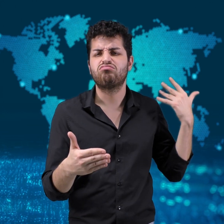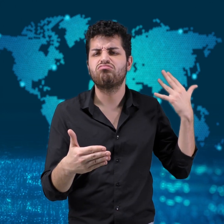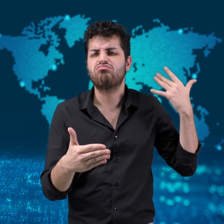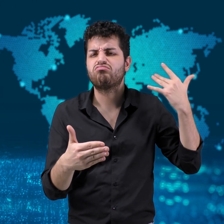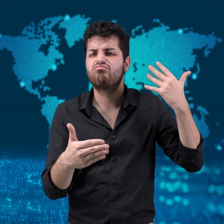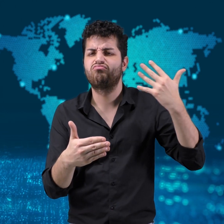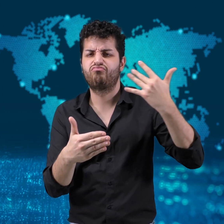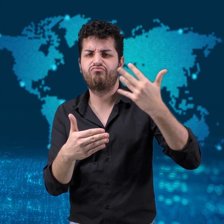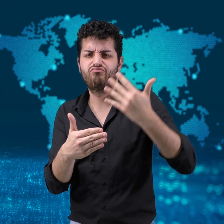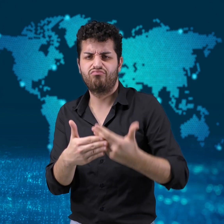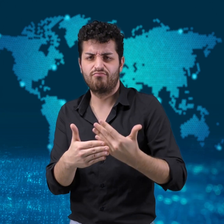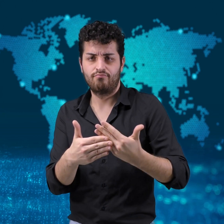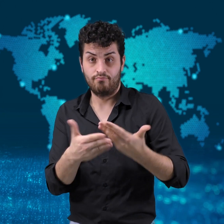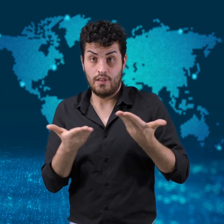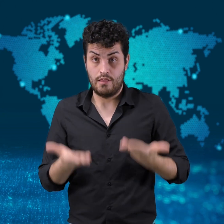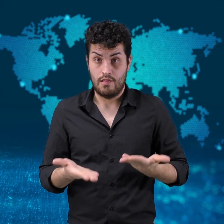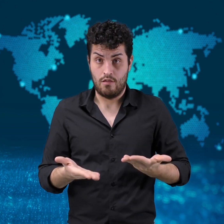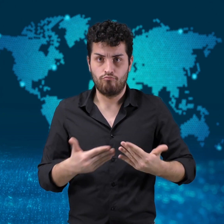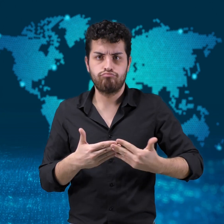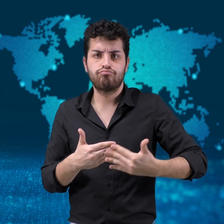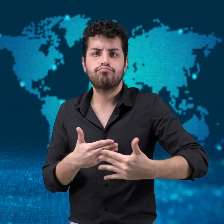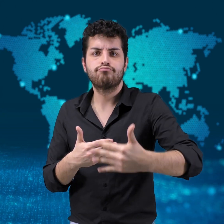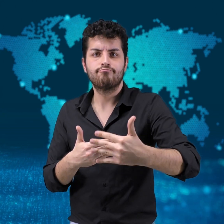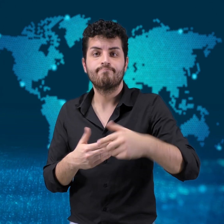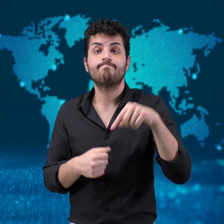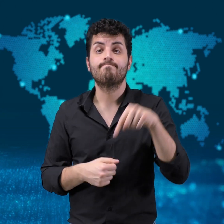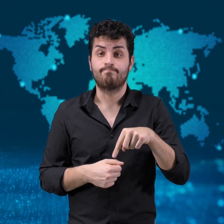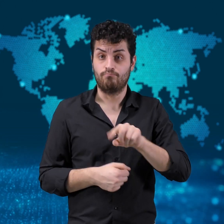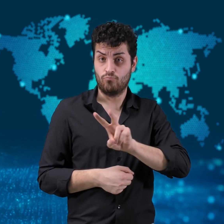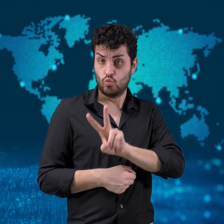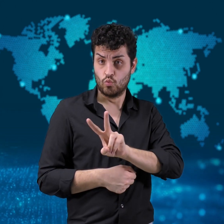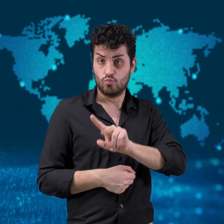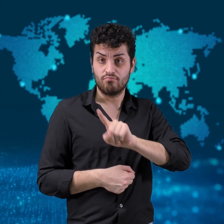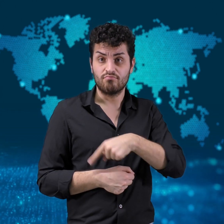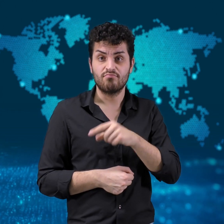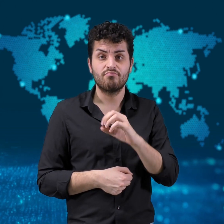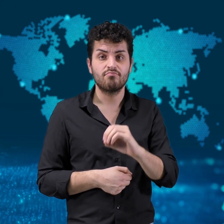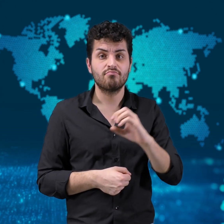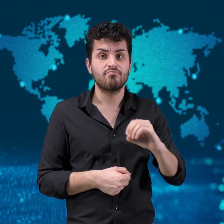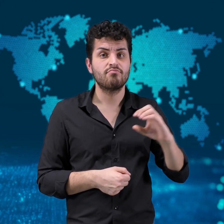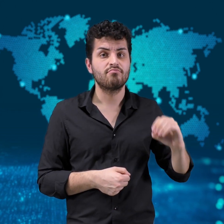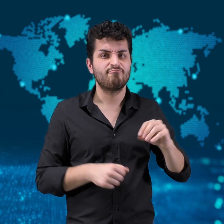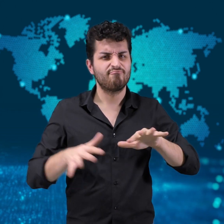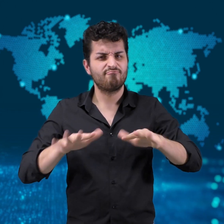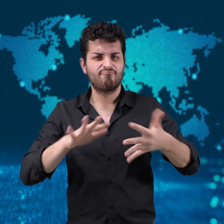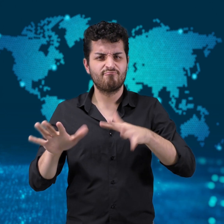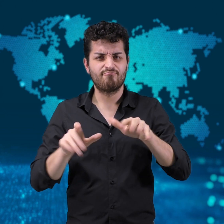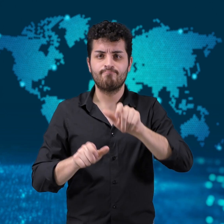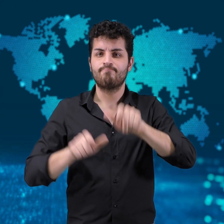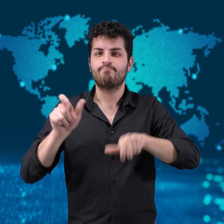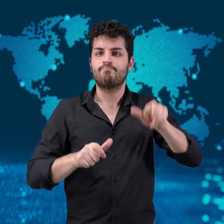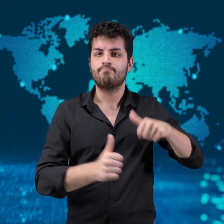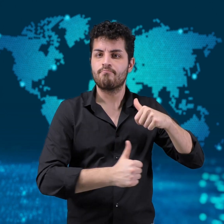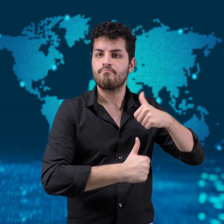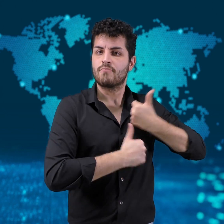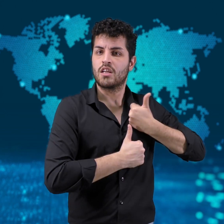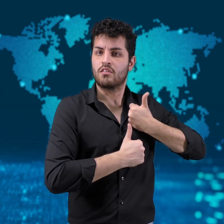with at least 2,000 troops on both sides killed.